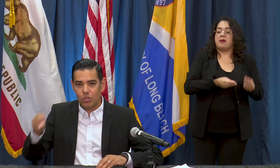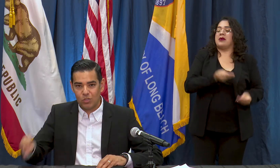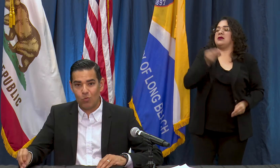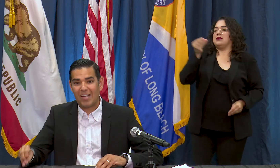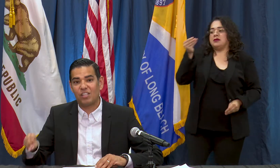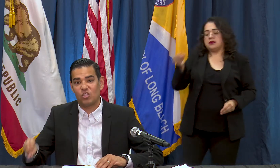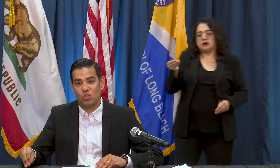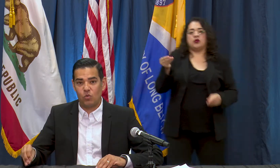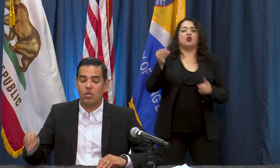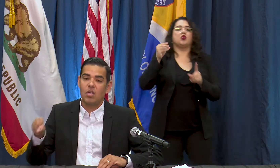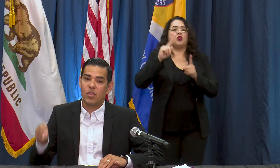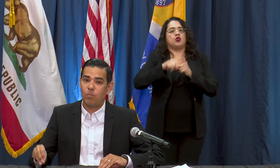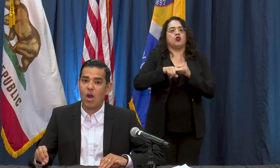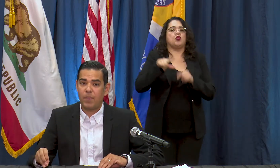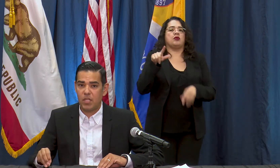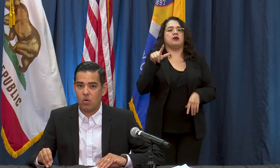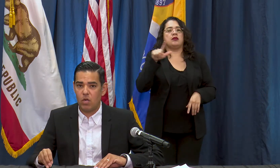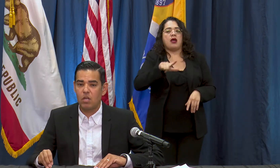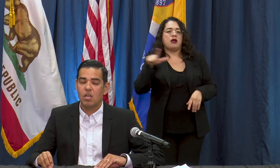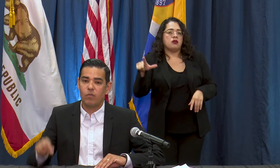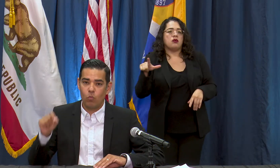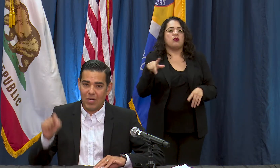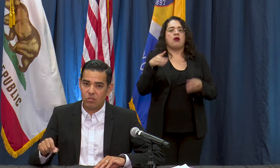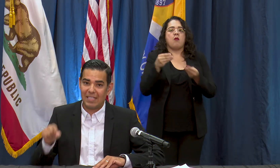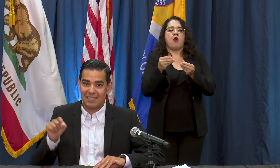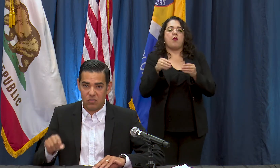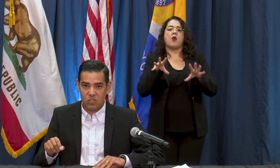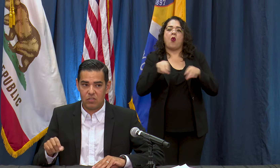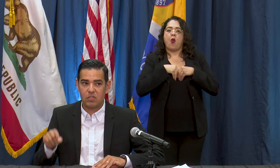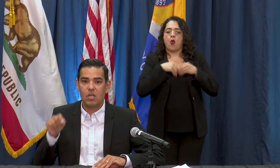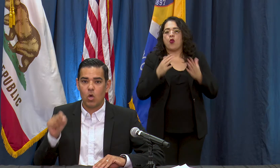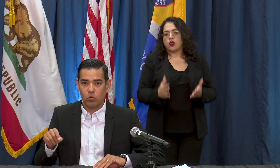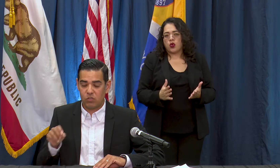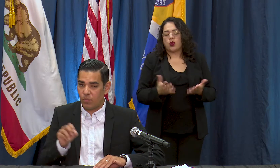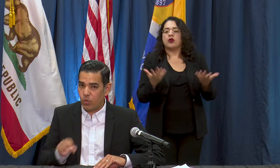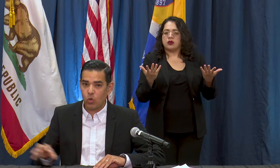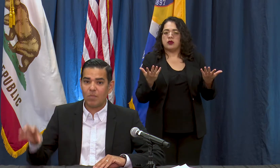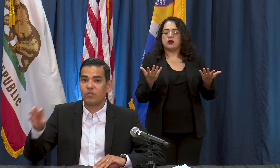directly to the property owner for rental assistance only so the program is